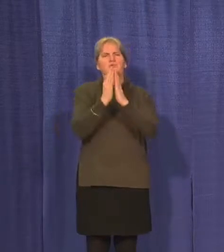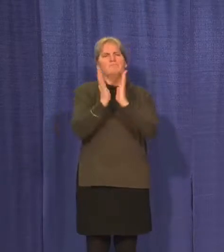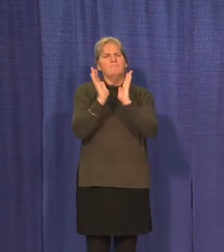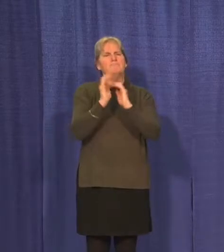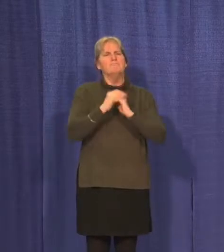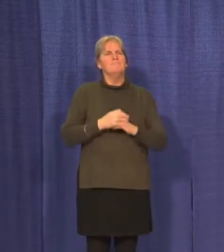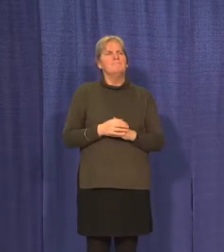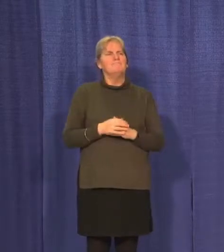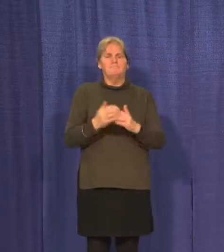Pat: Thank you.